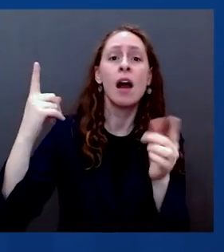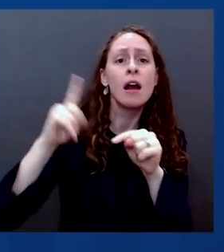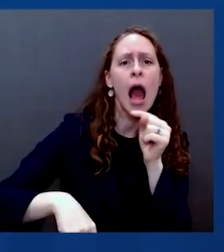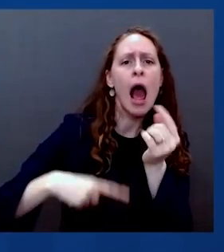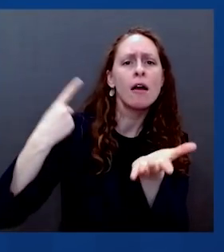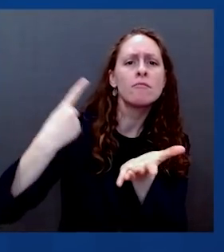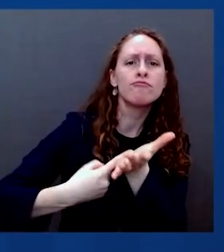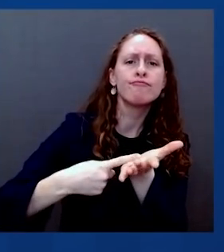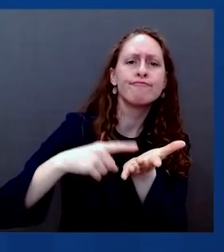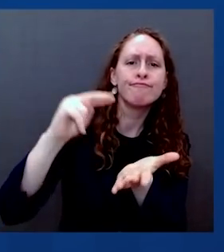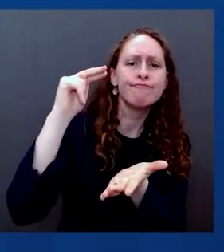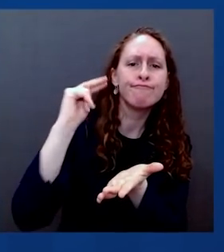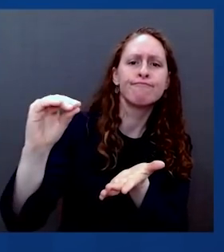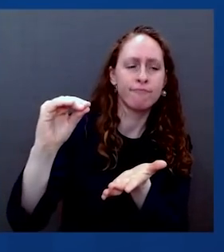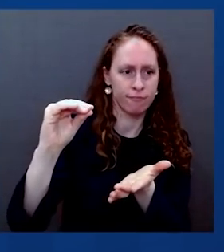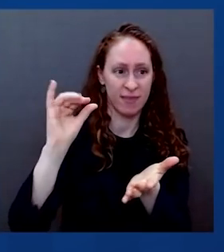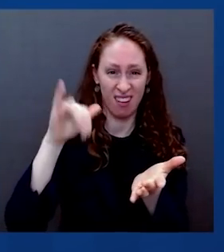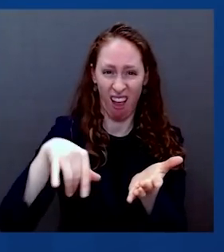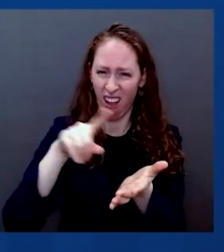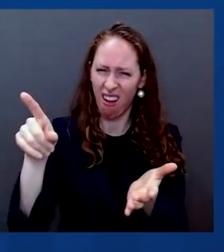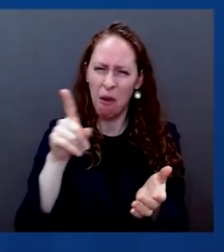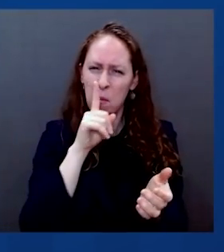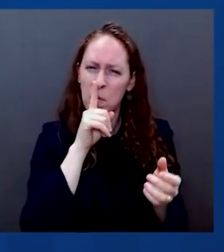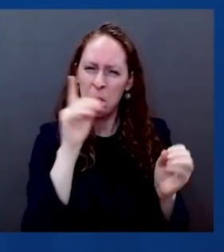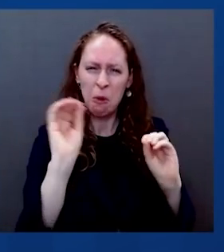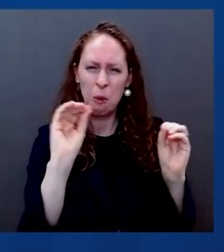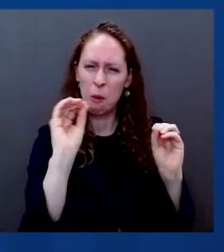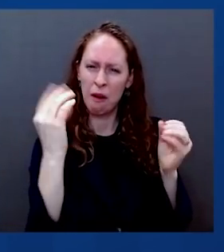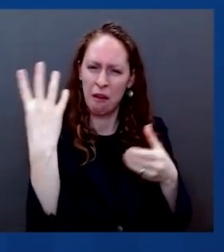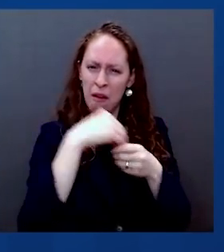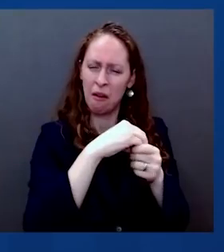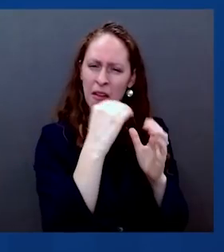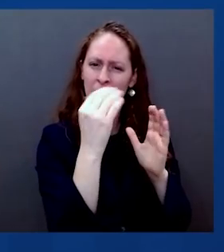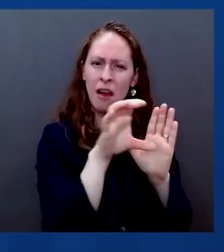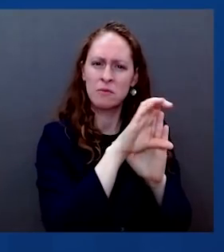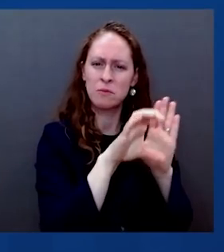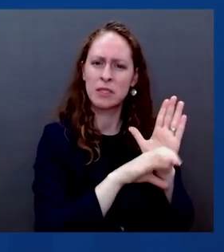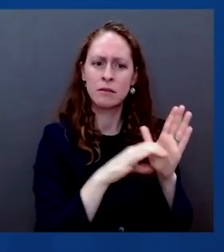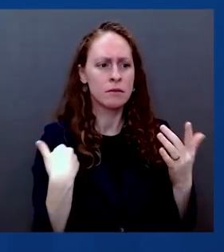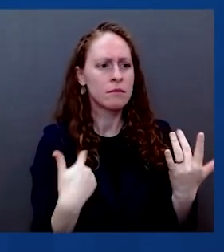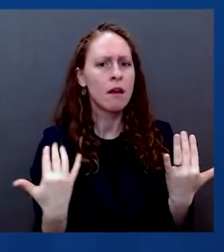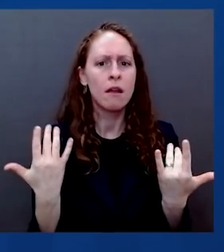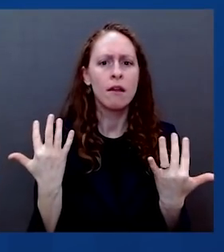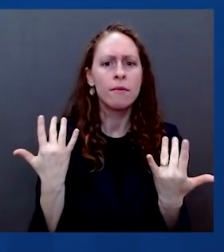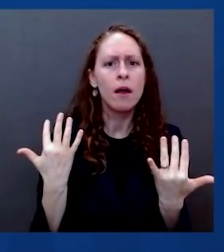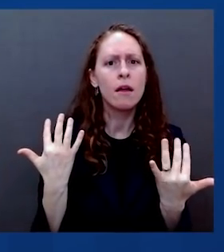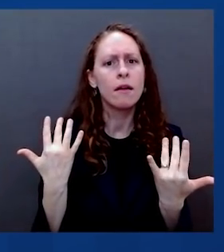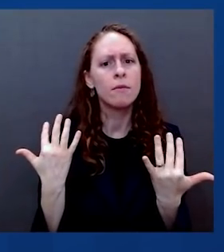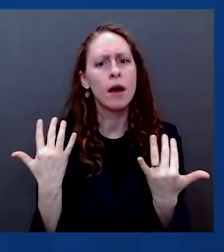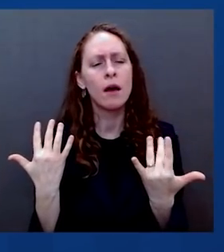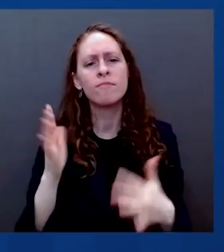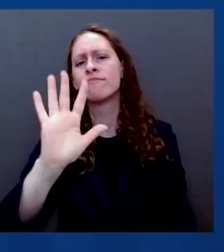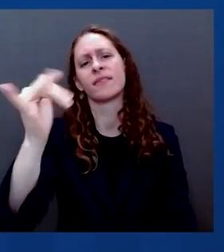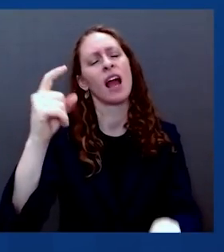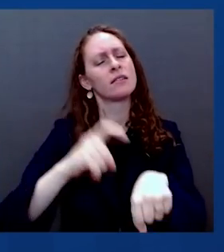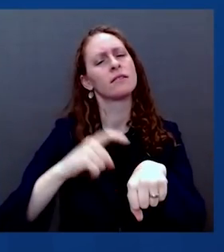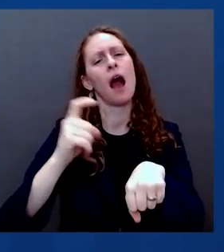And the bottom line is this years from now, our children and our grandchildren, they will ask us about this moment.